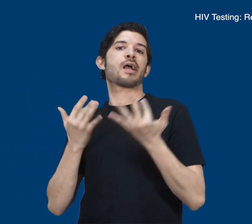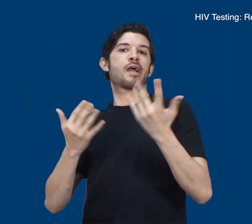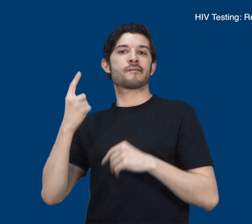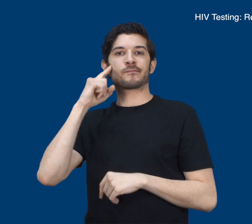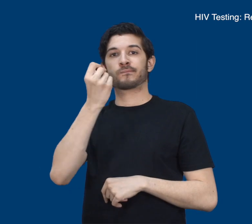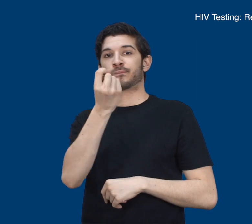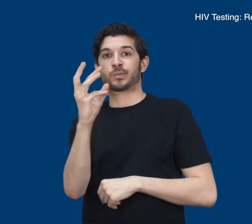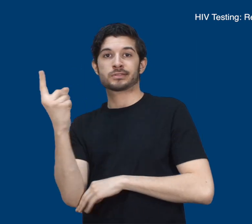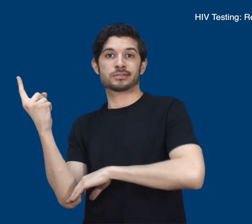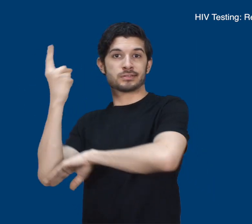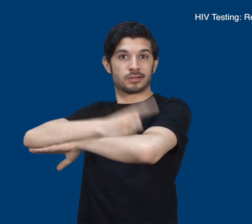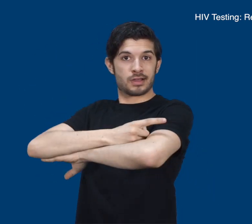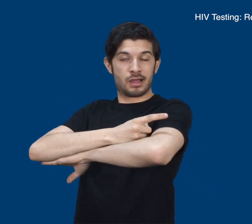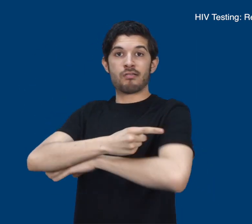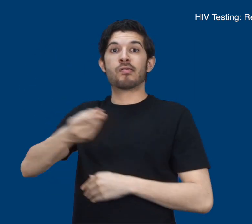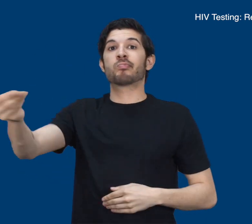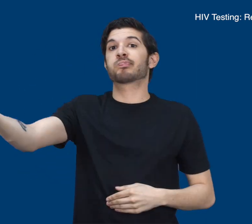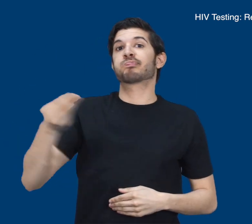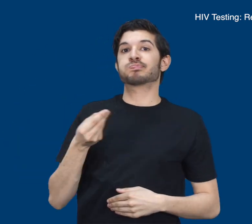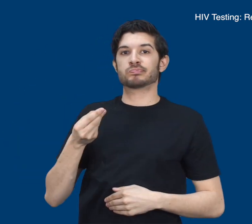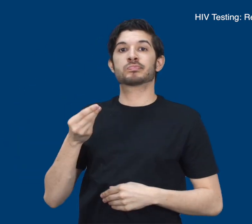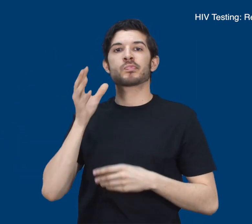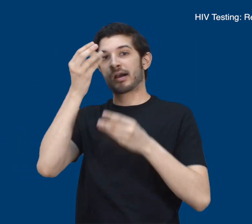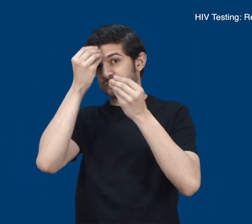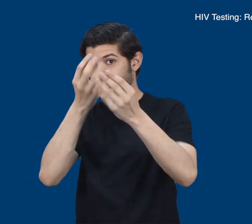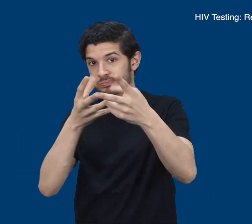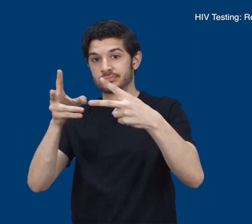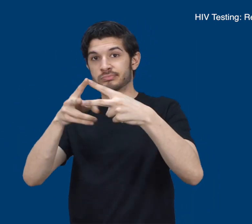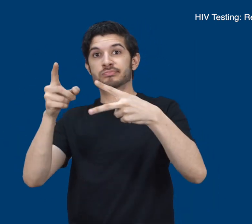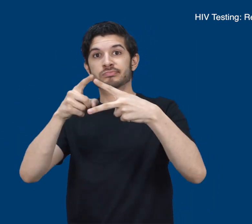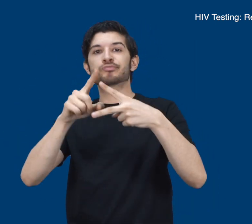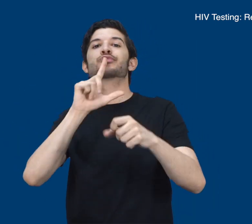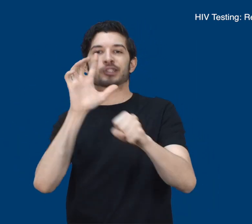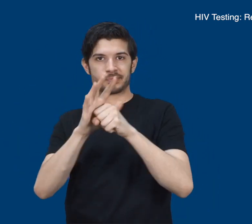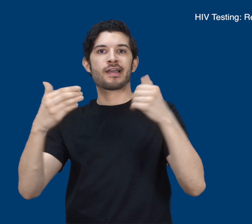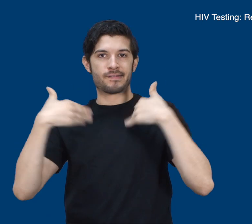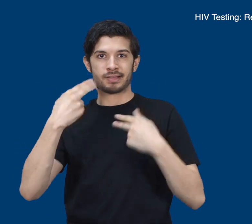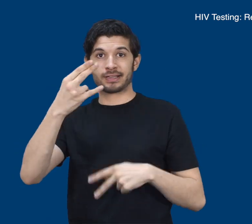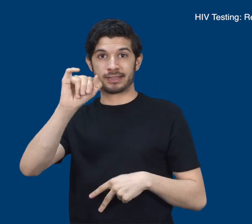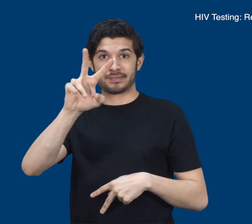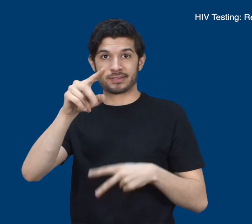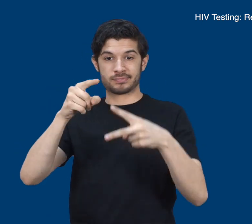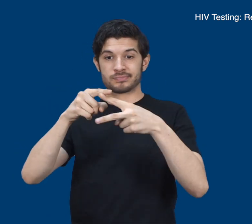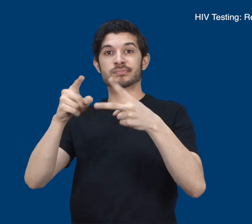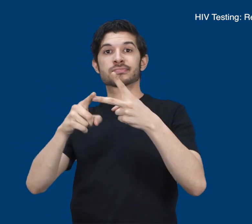It takes a couple of days for results to be ready. The test will confirm that you have HIV and